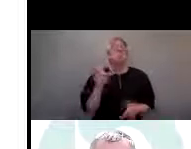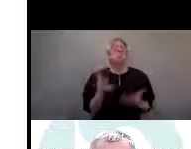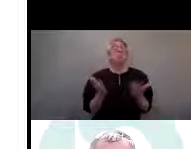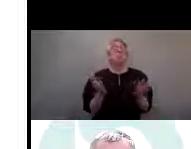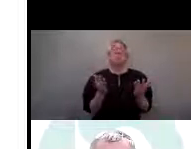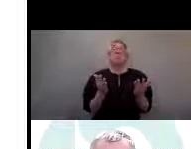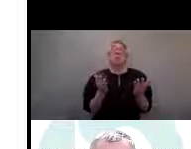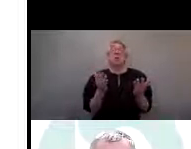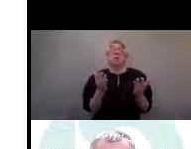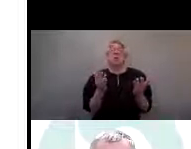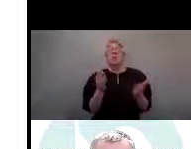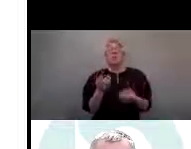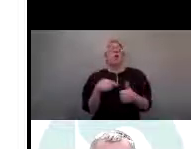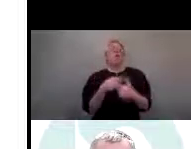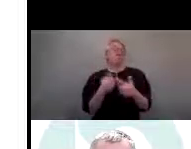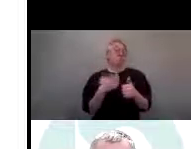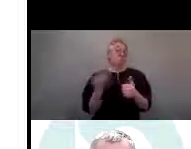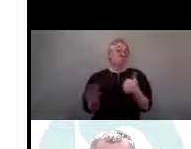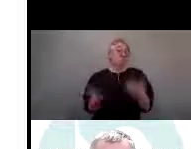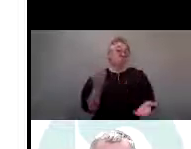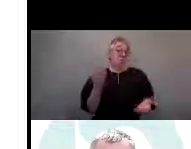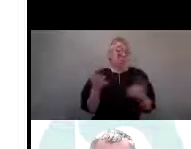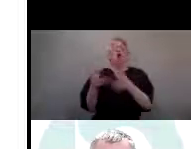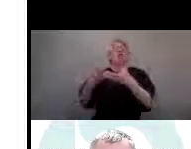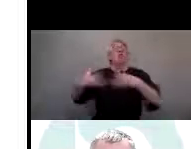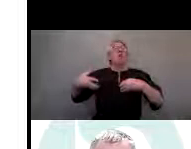reasons for people not to be interested in